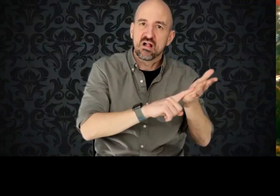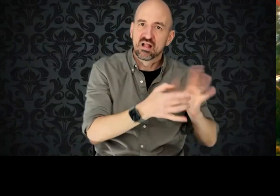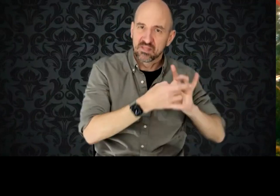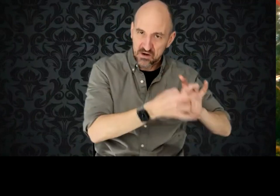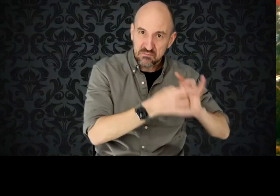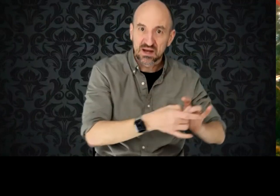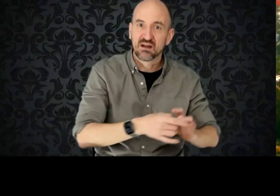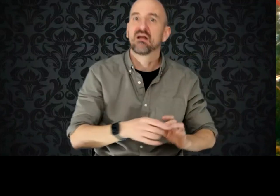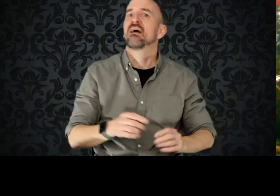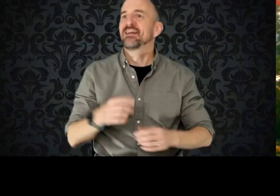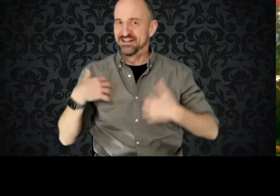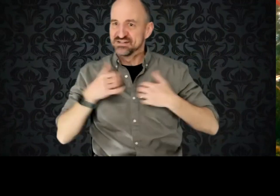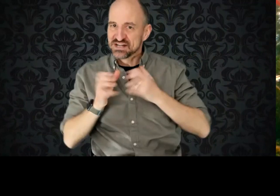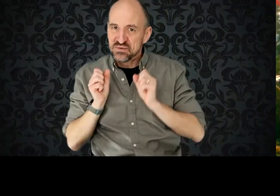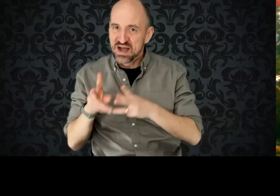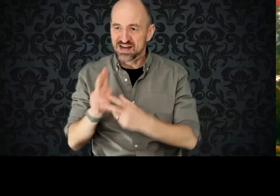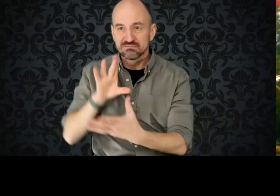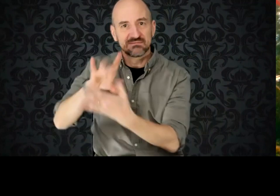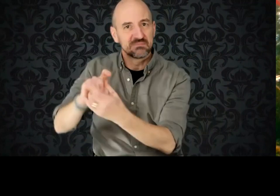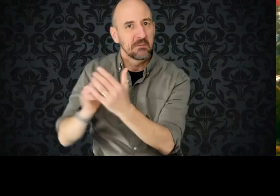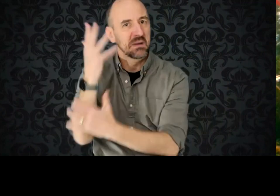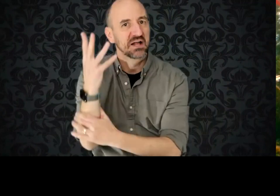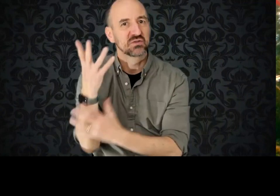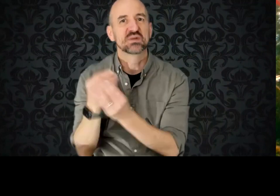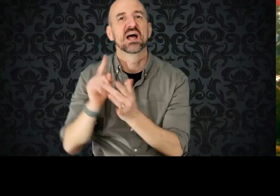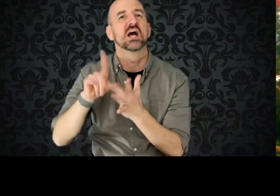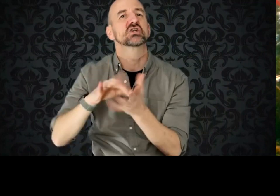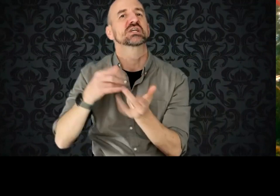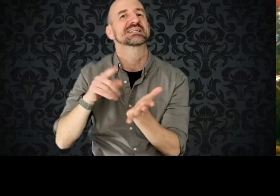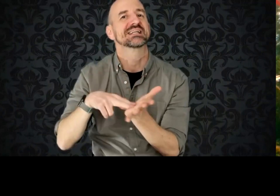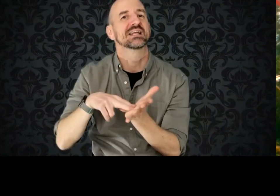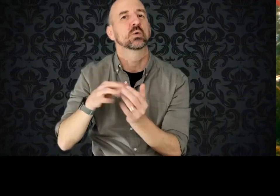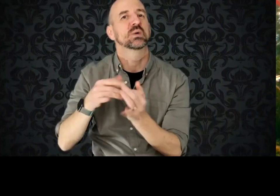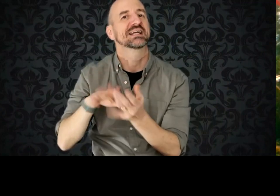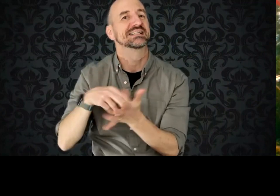for what we hope will be an interesting and inspiring our from all things gardening in